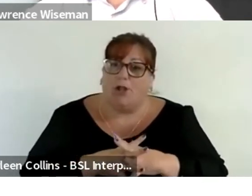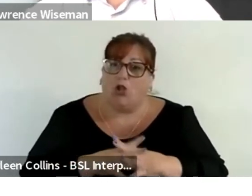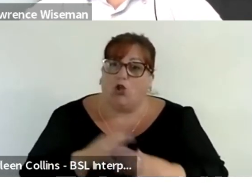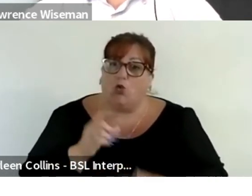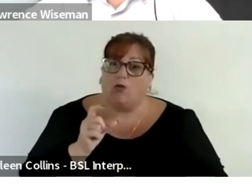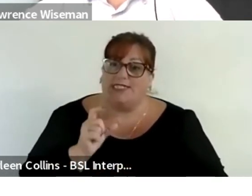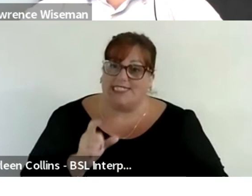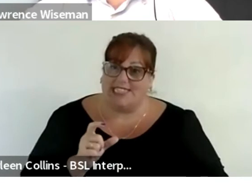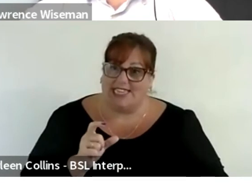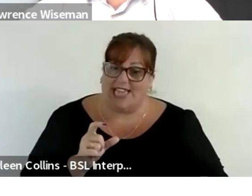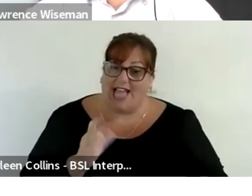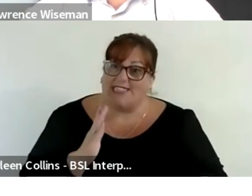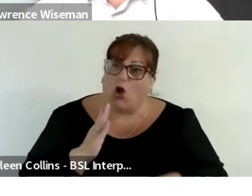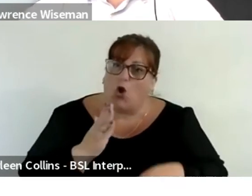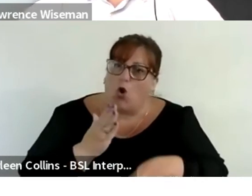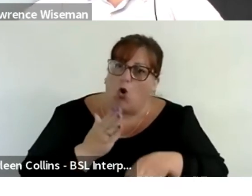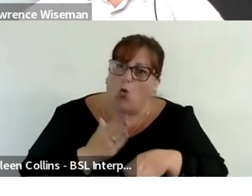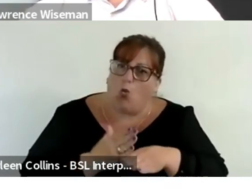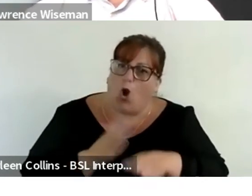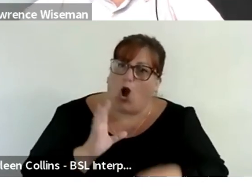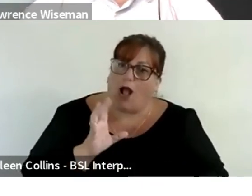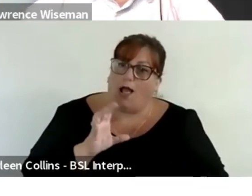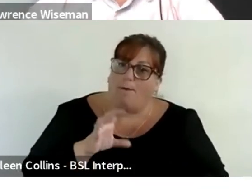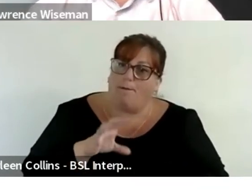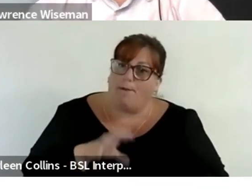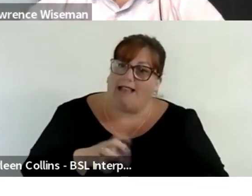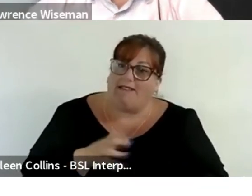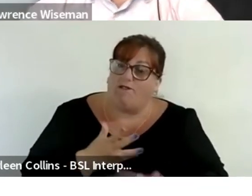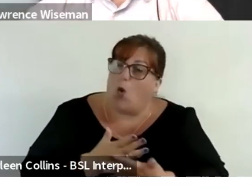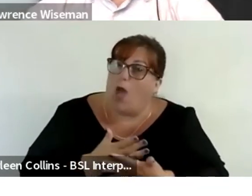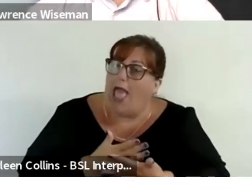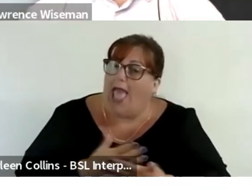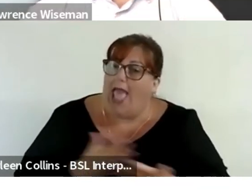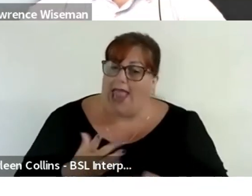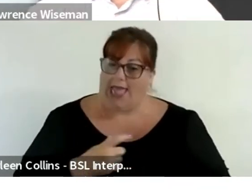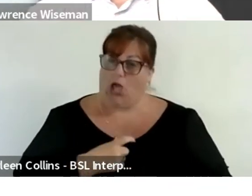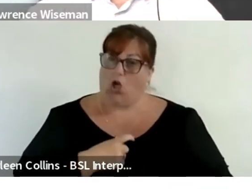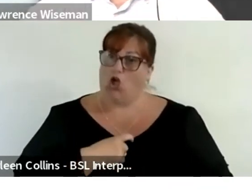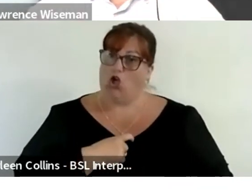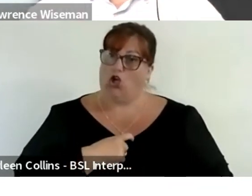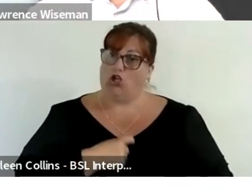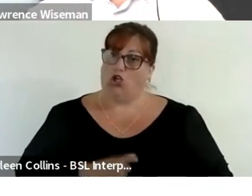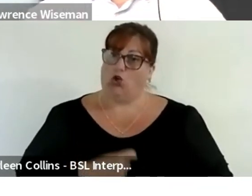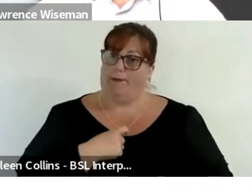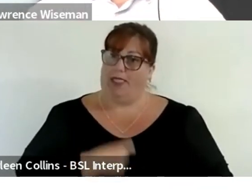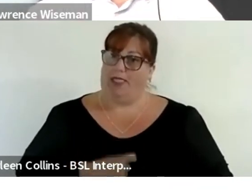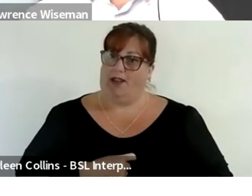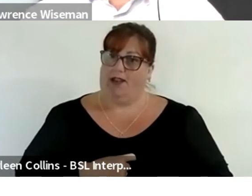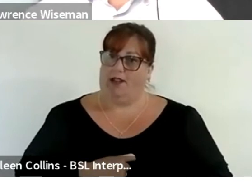situation, but simply as a human, the reason I came back, having worked at